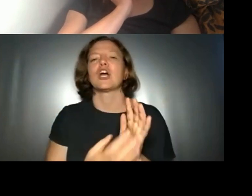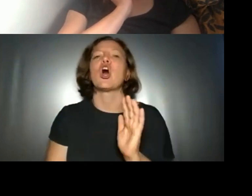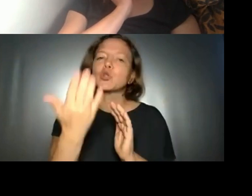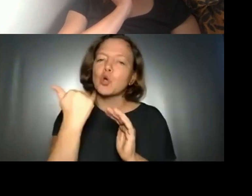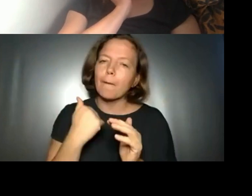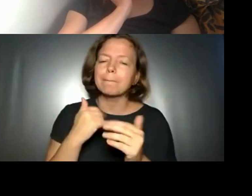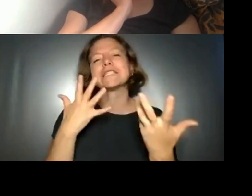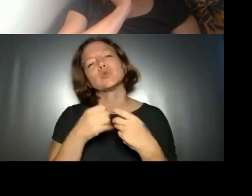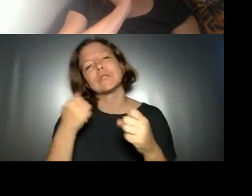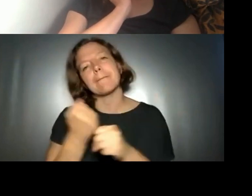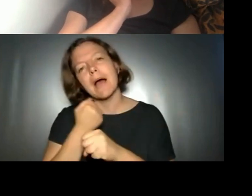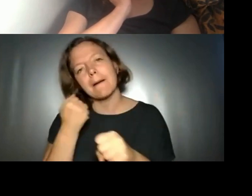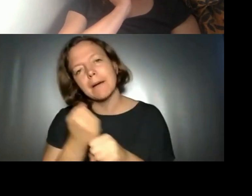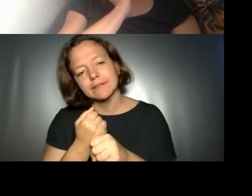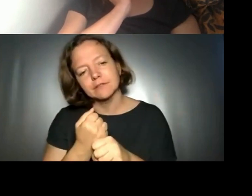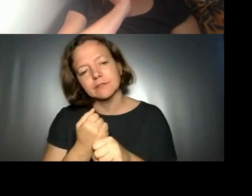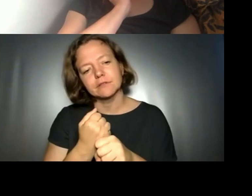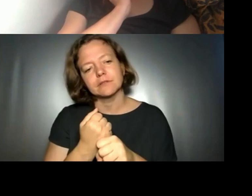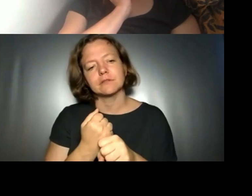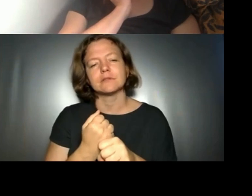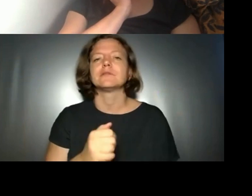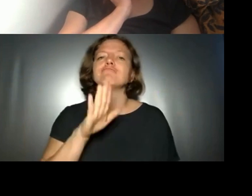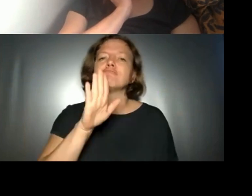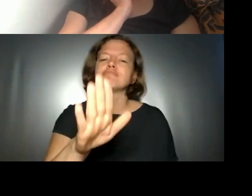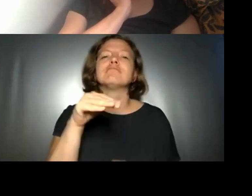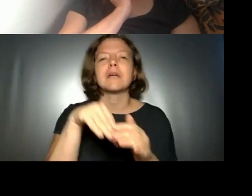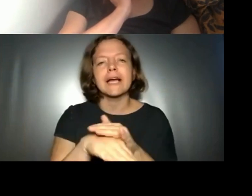I don't care at all about your access requirements.